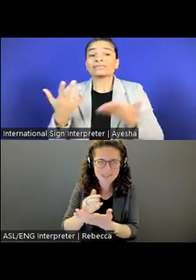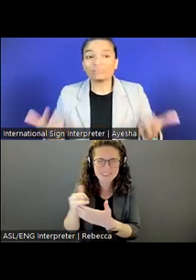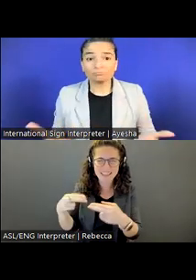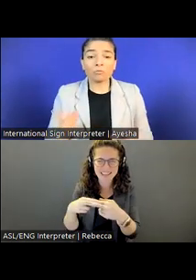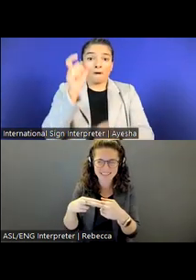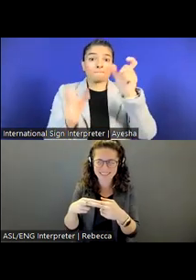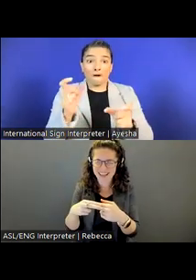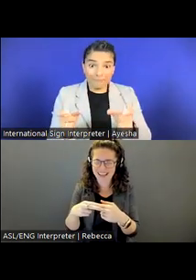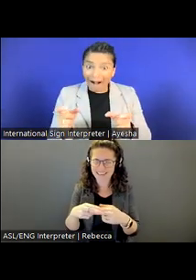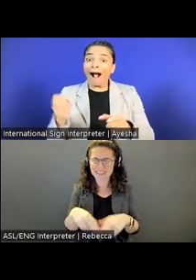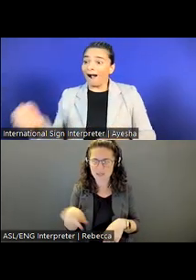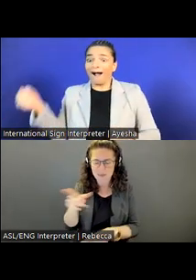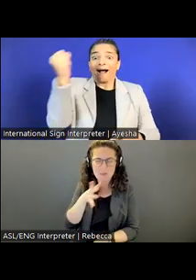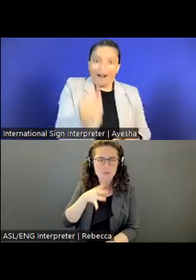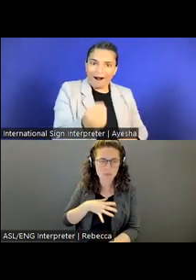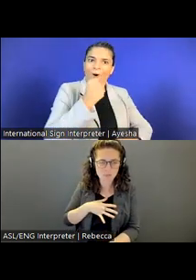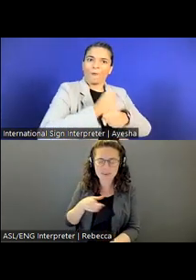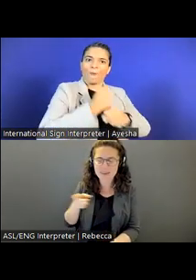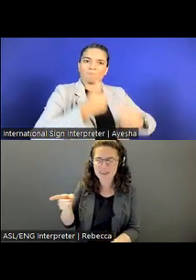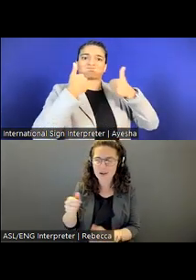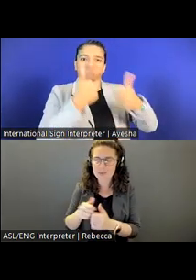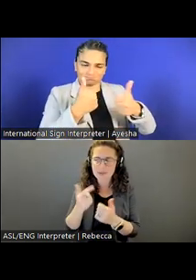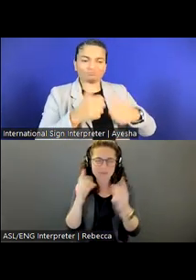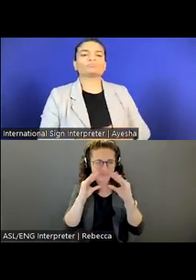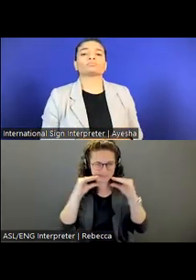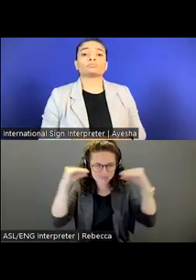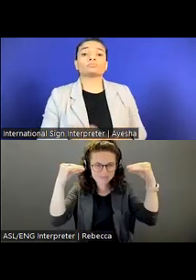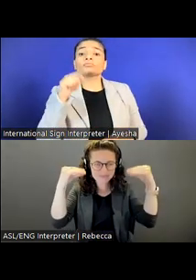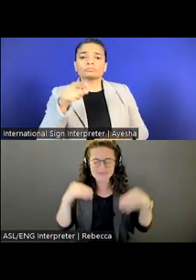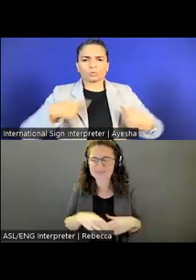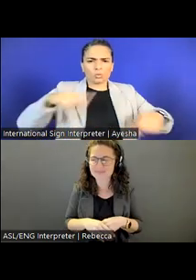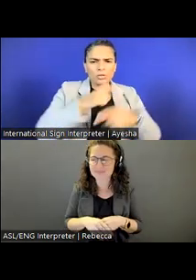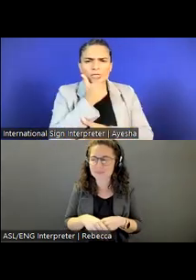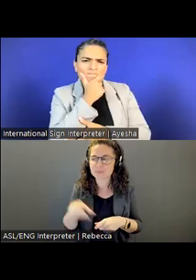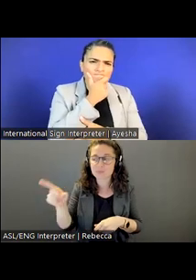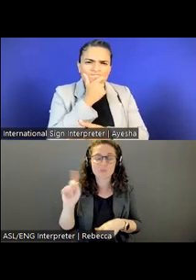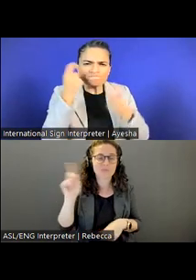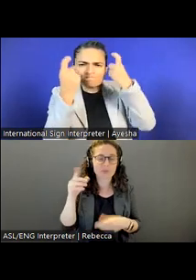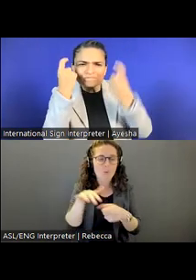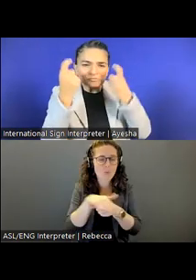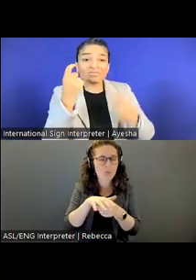It is a woman with a very big smile on her face at a local market.